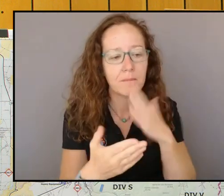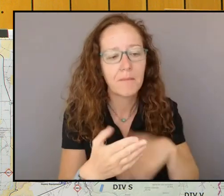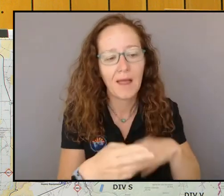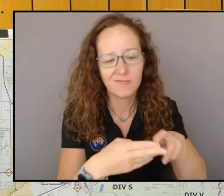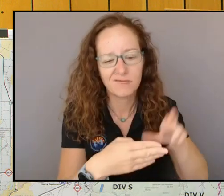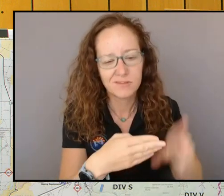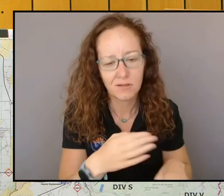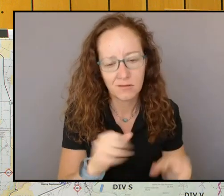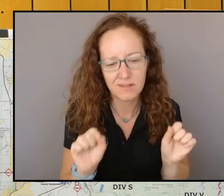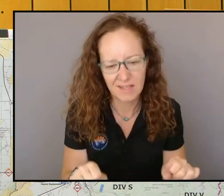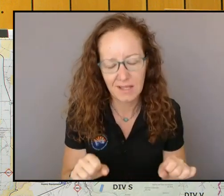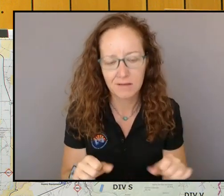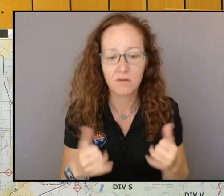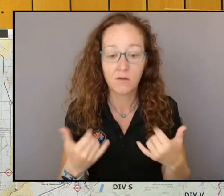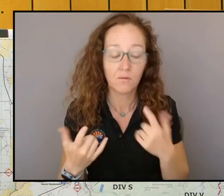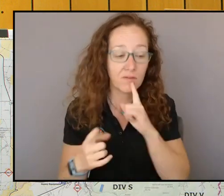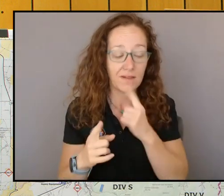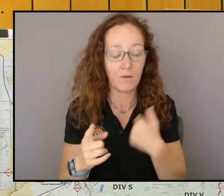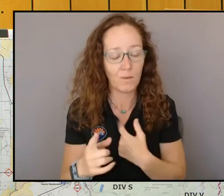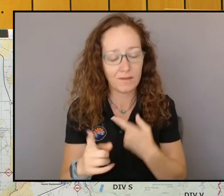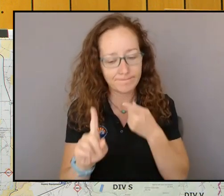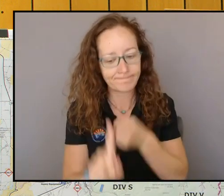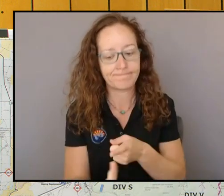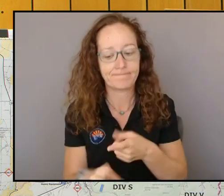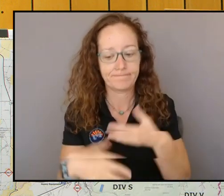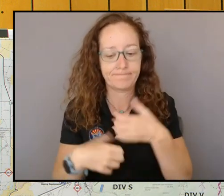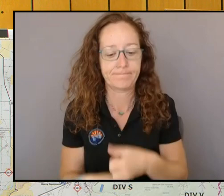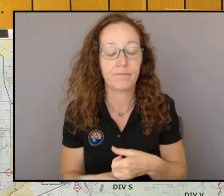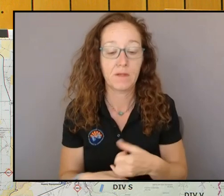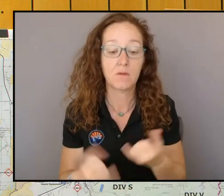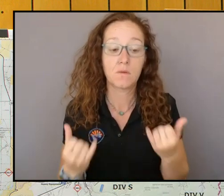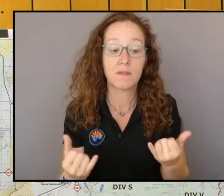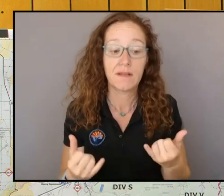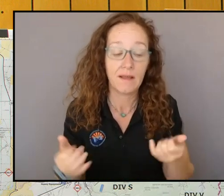first one is: 'If/Then'. And it is if this occurs then we're